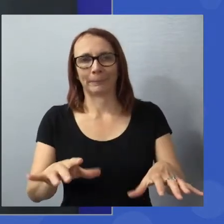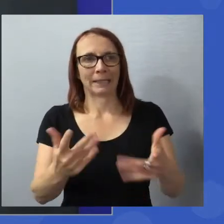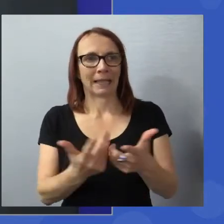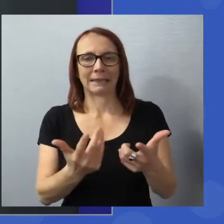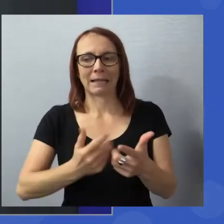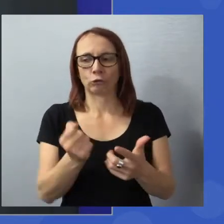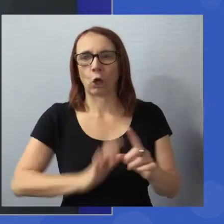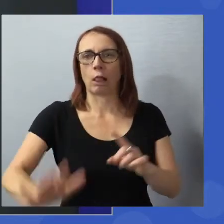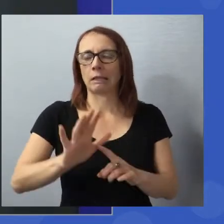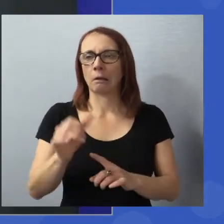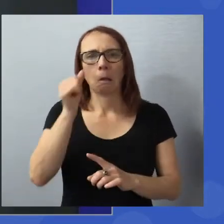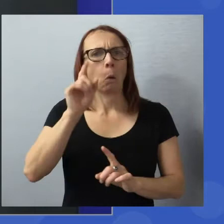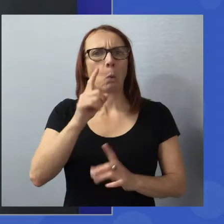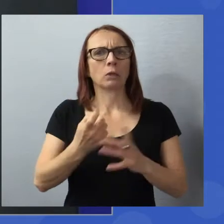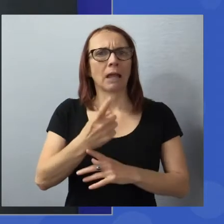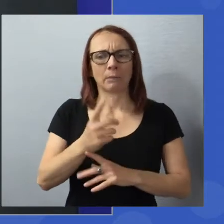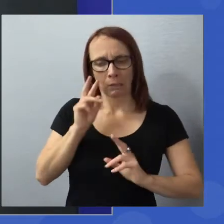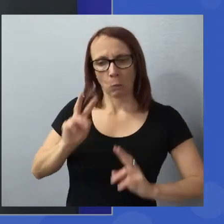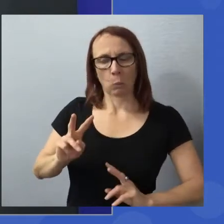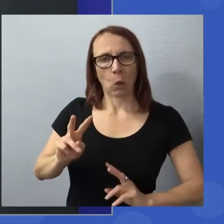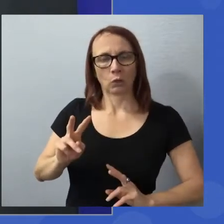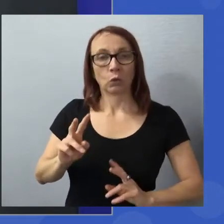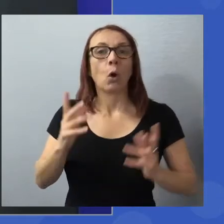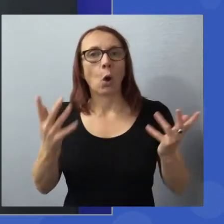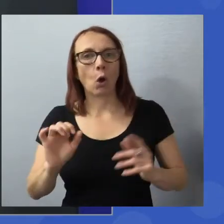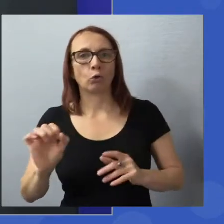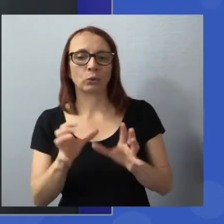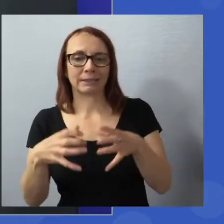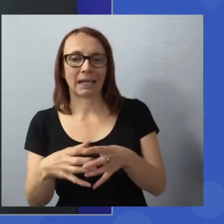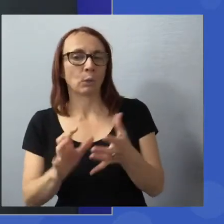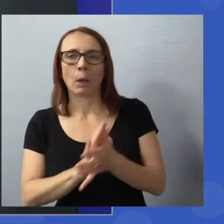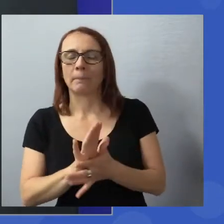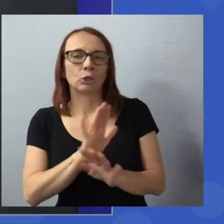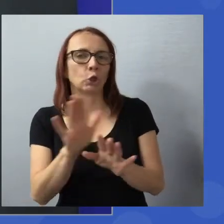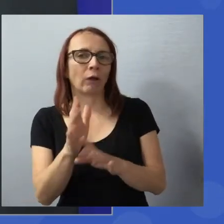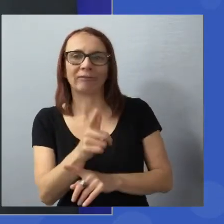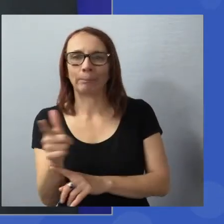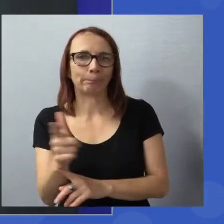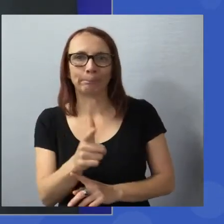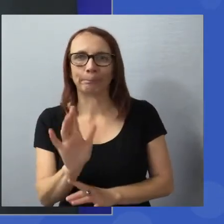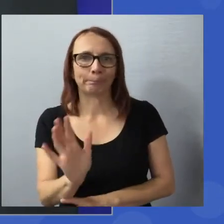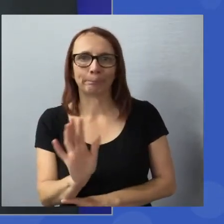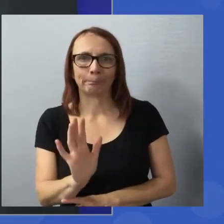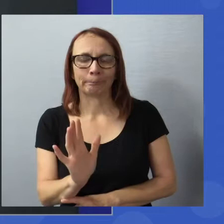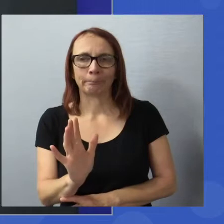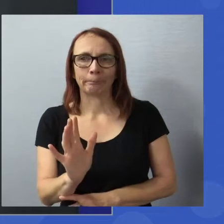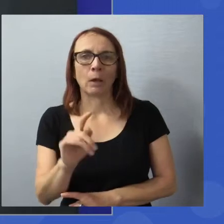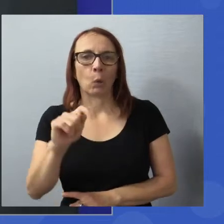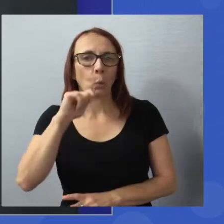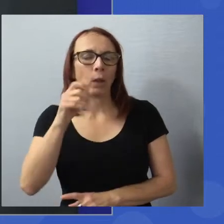assembly but you can also do it from your tables that means you won't be captured on the livestream but we will pick up the audio so again we're still